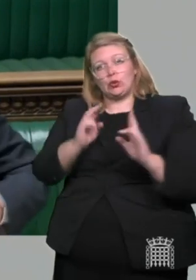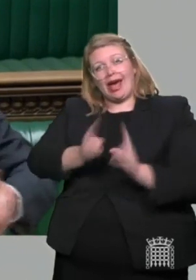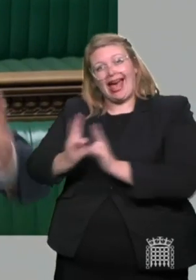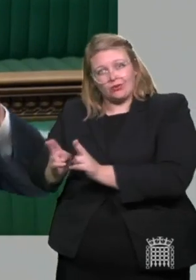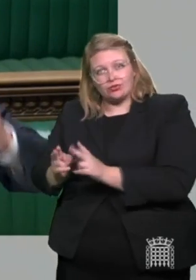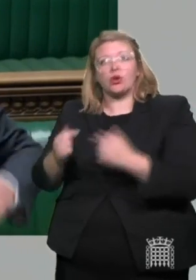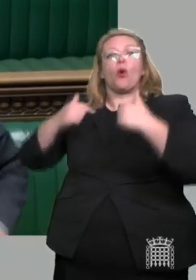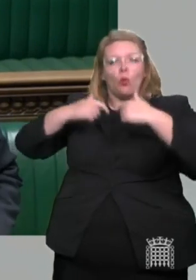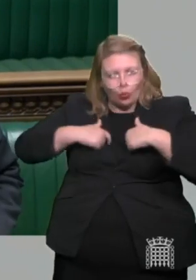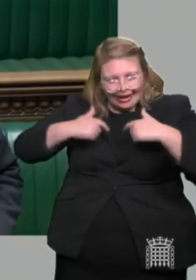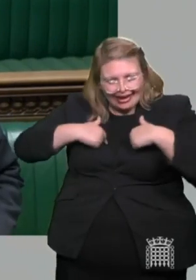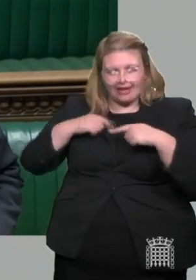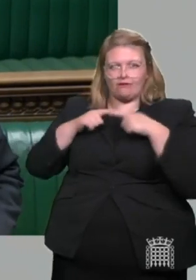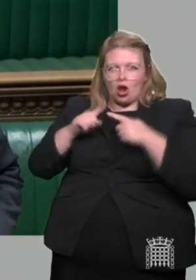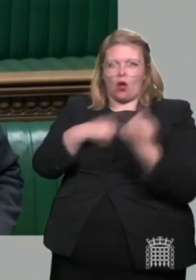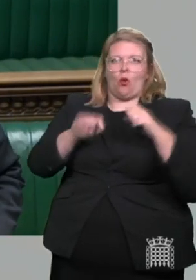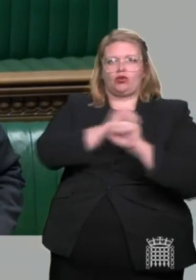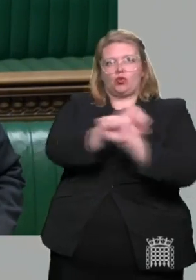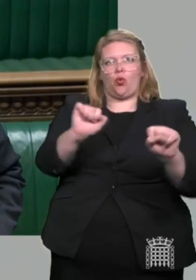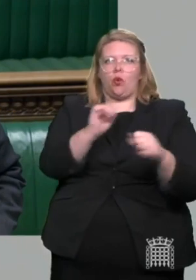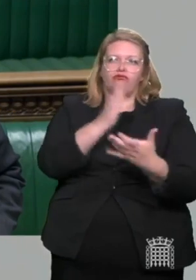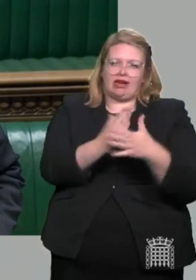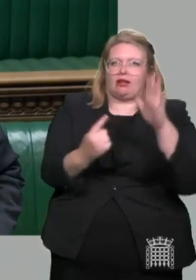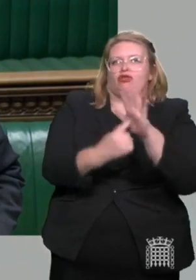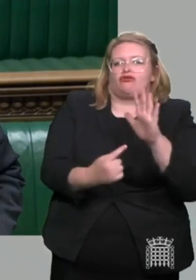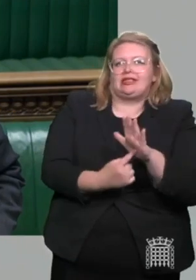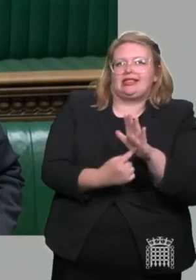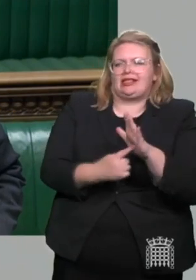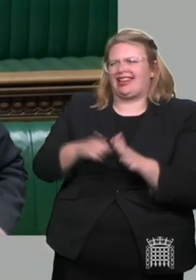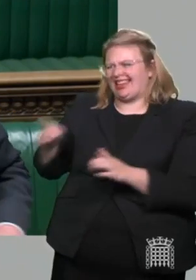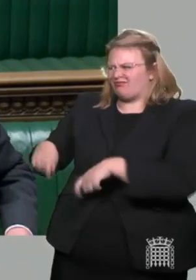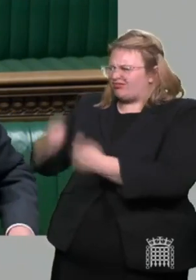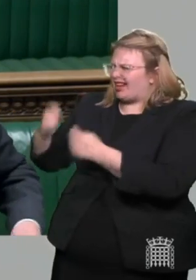while he continually raises issues that most people would find irrelevant to their concerns.